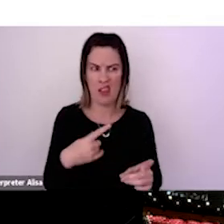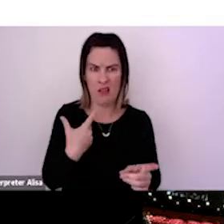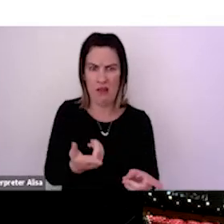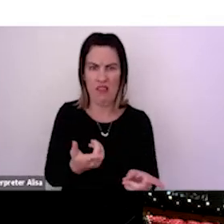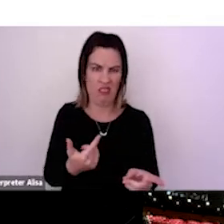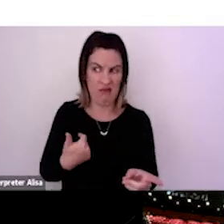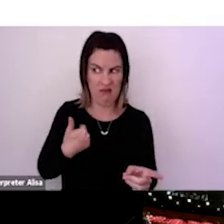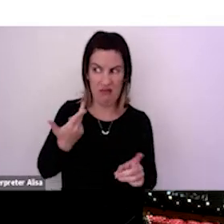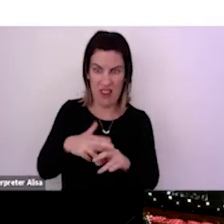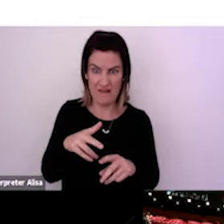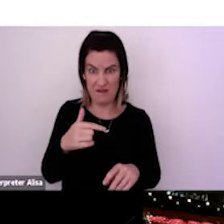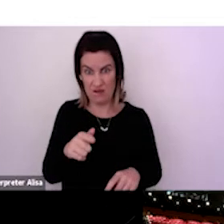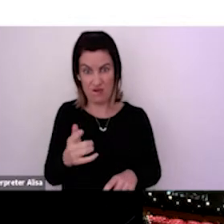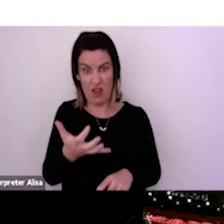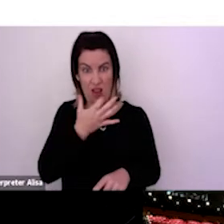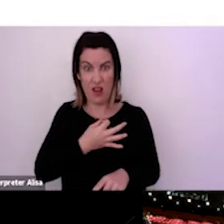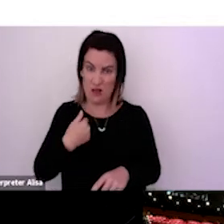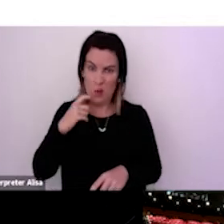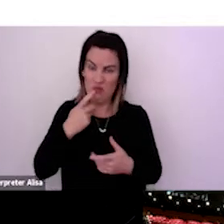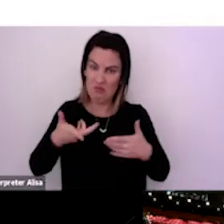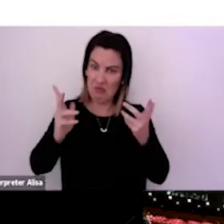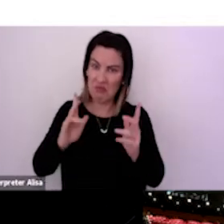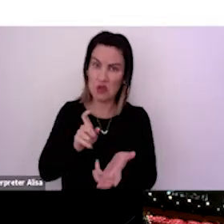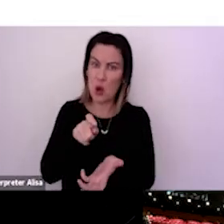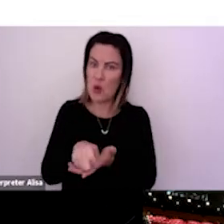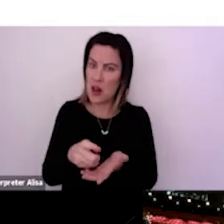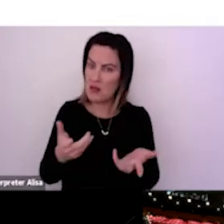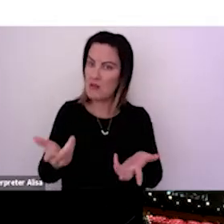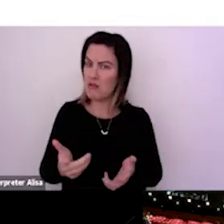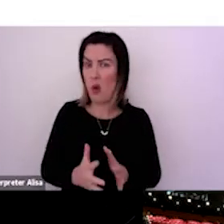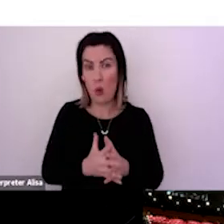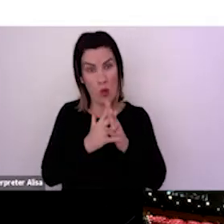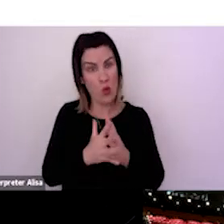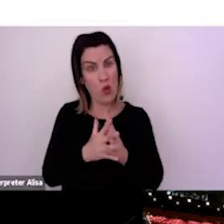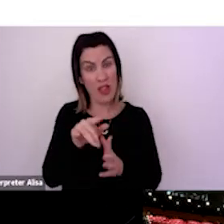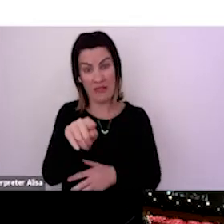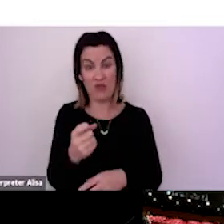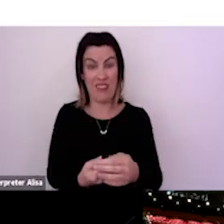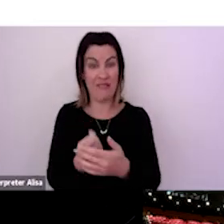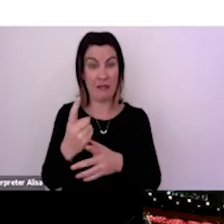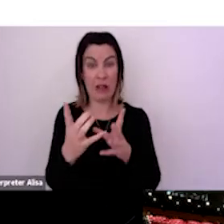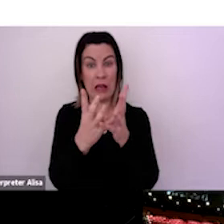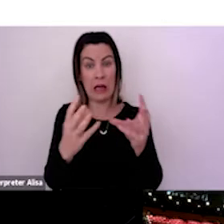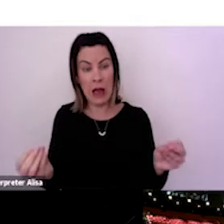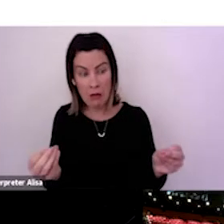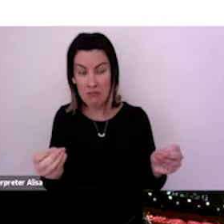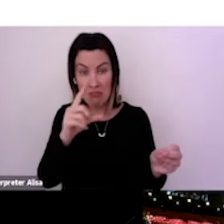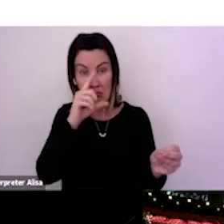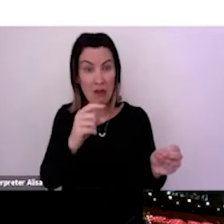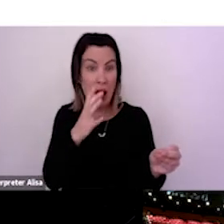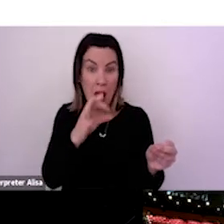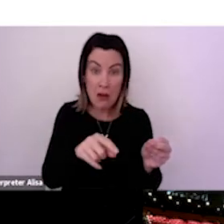cancelling an event, whether you would like to consider offering a pathway to donation